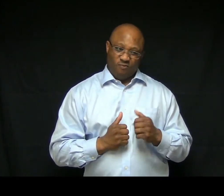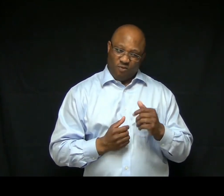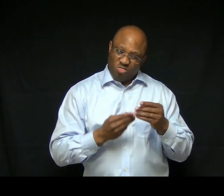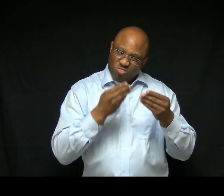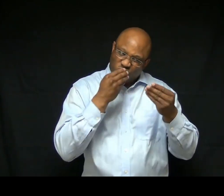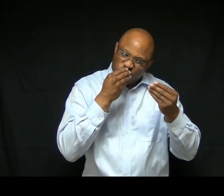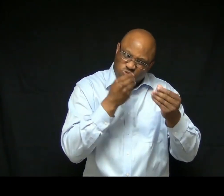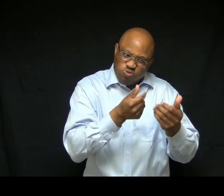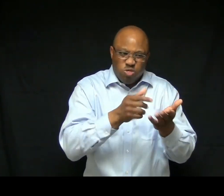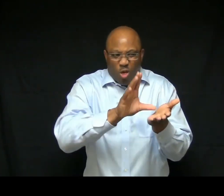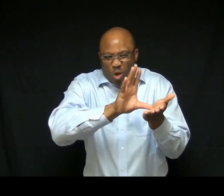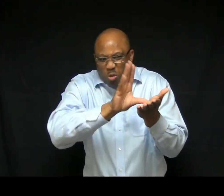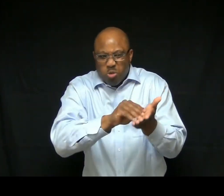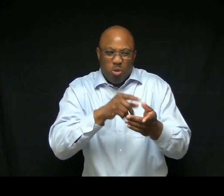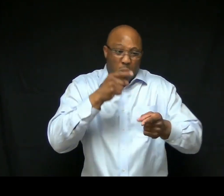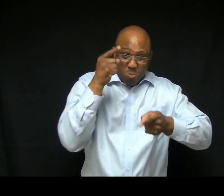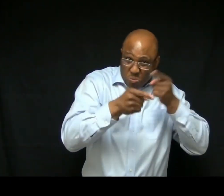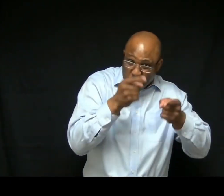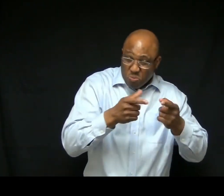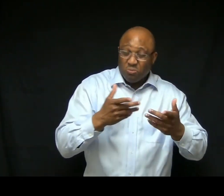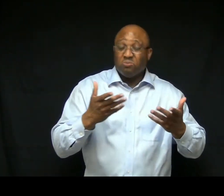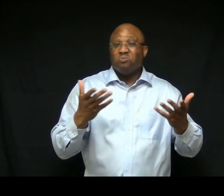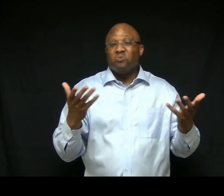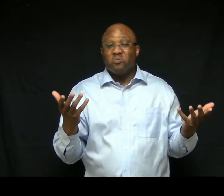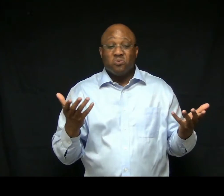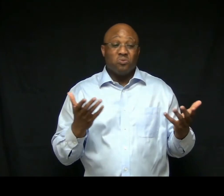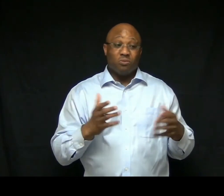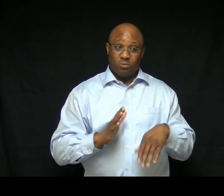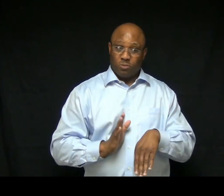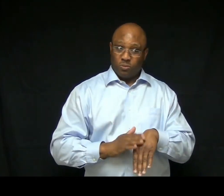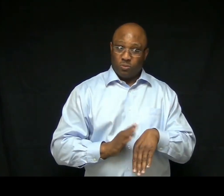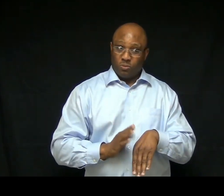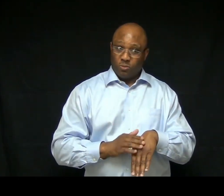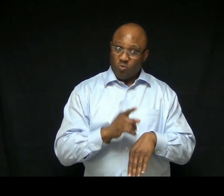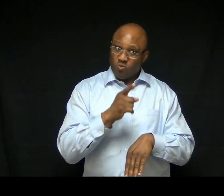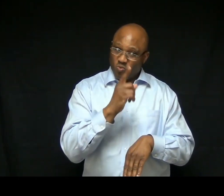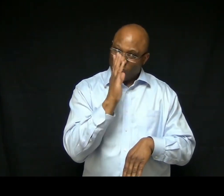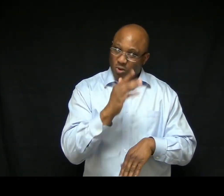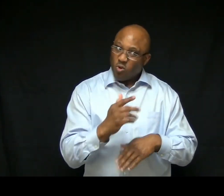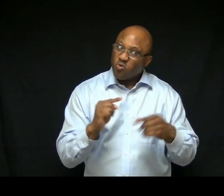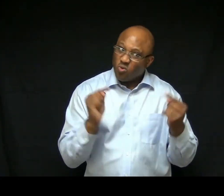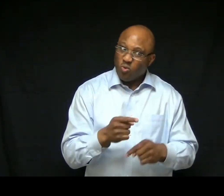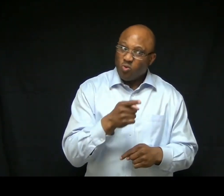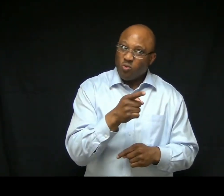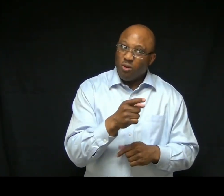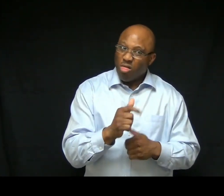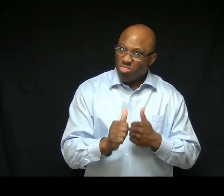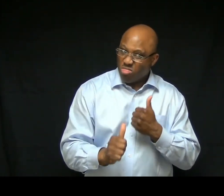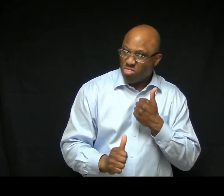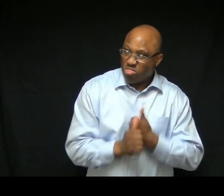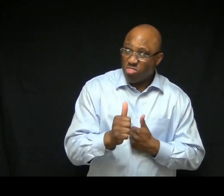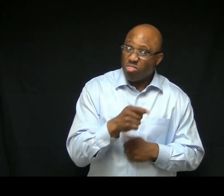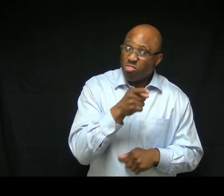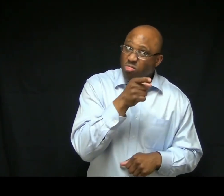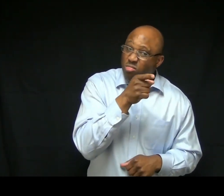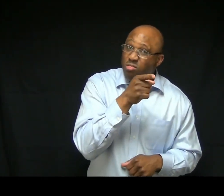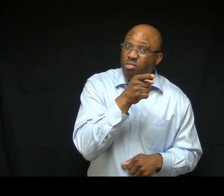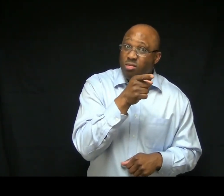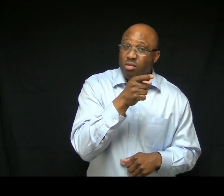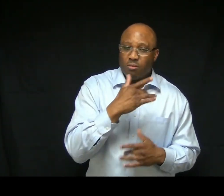use threats